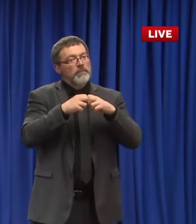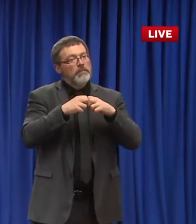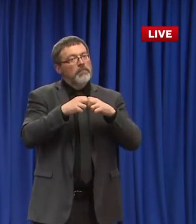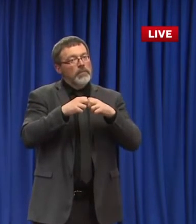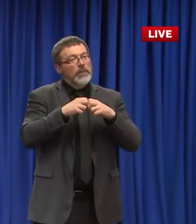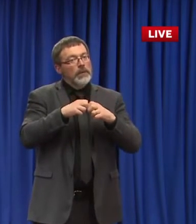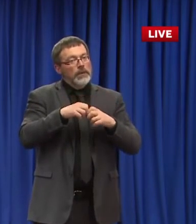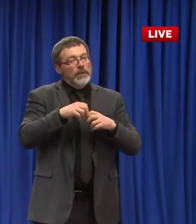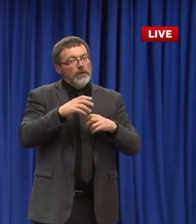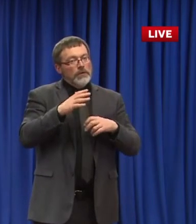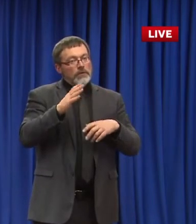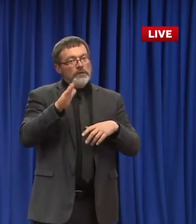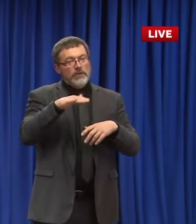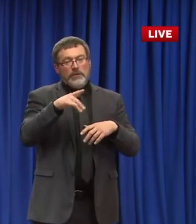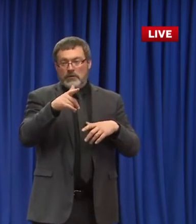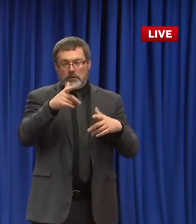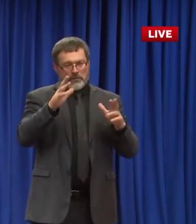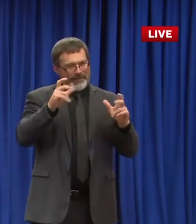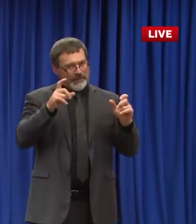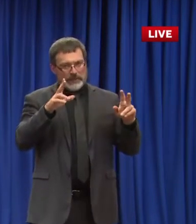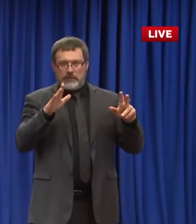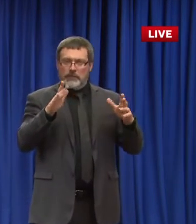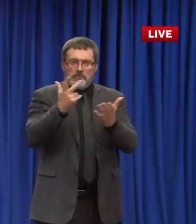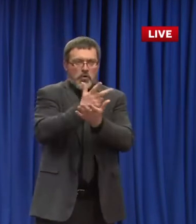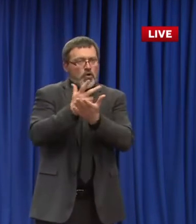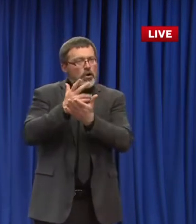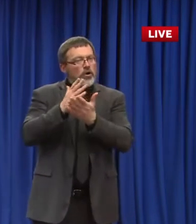SO I HOPE PEOPLE DON’T THINK THAT WE’RE GOING TO THOUSANDS AND THOUSANDS OF CARS COME IN.